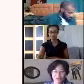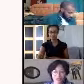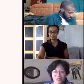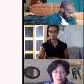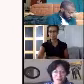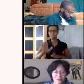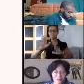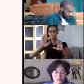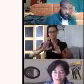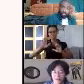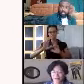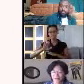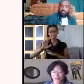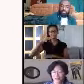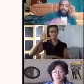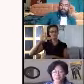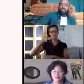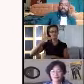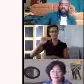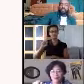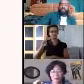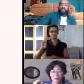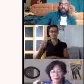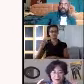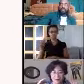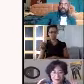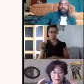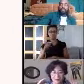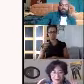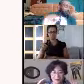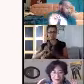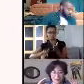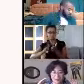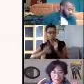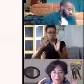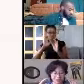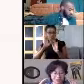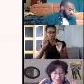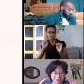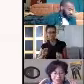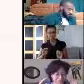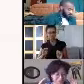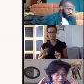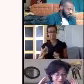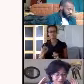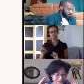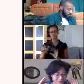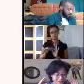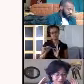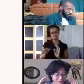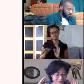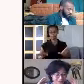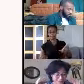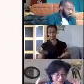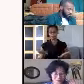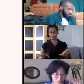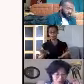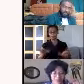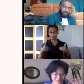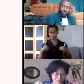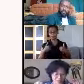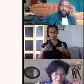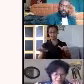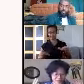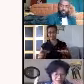if you can look it up. But she talks about how penguins in the Antarctic organize themselves